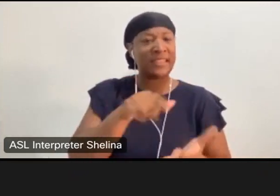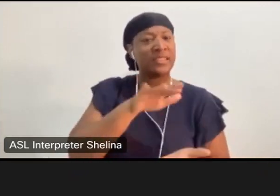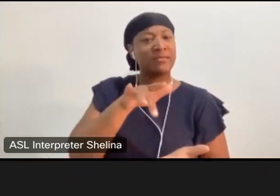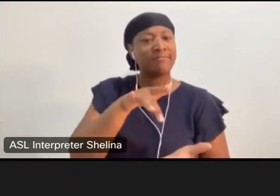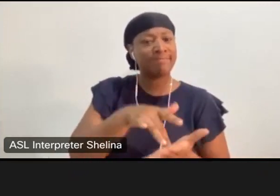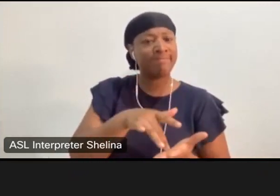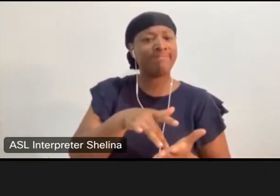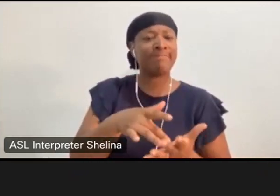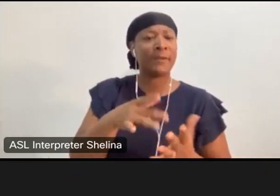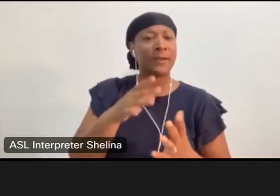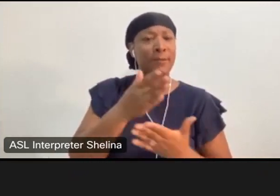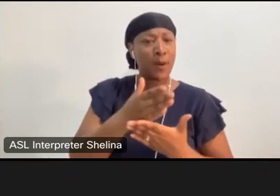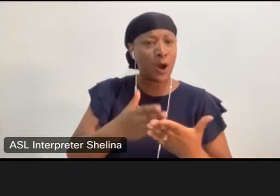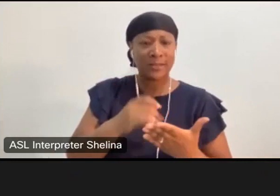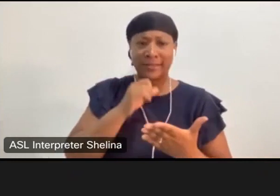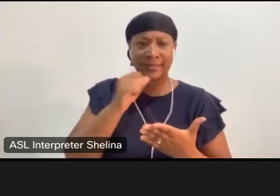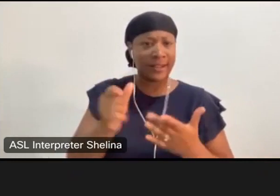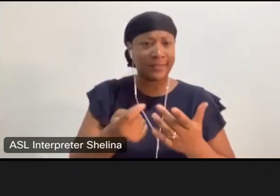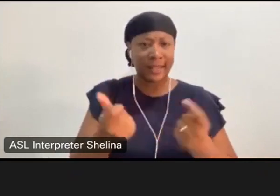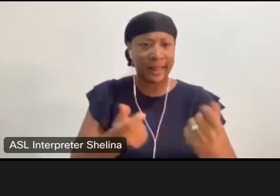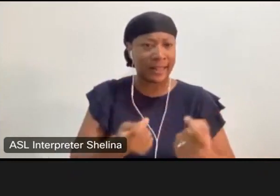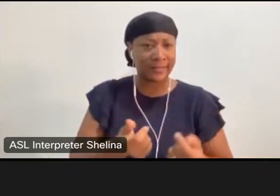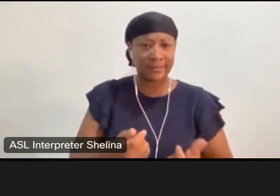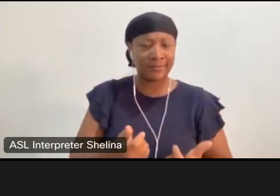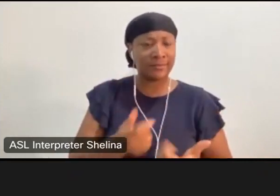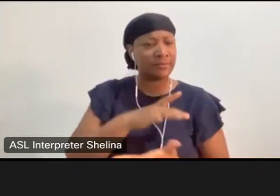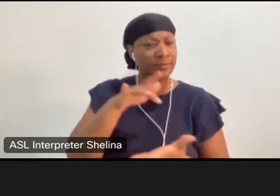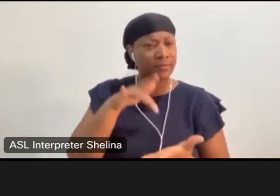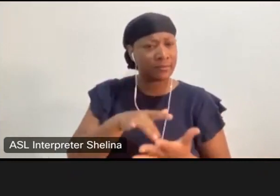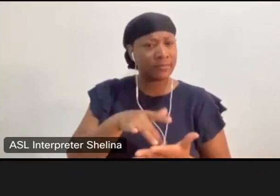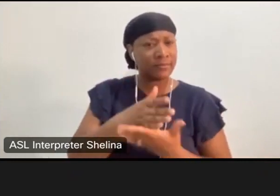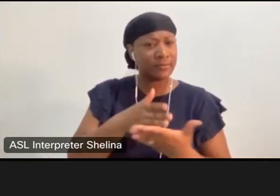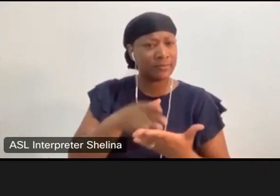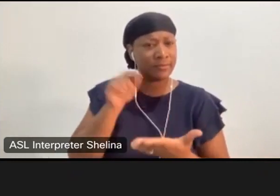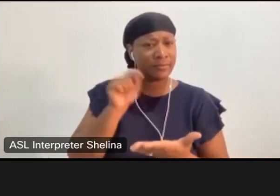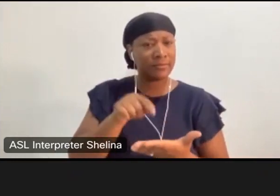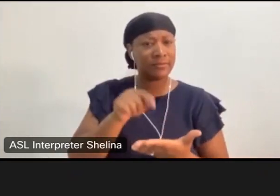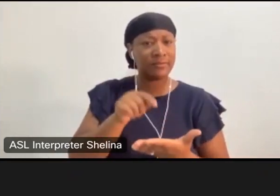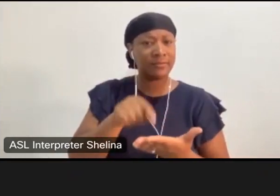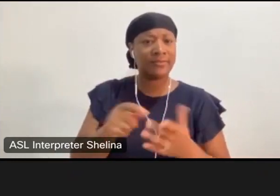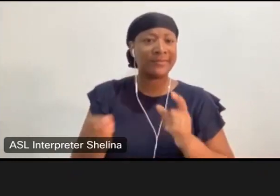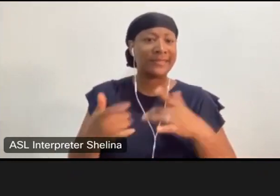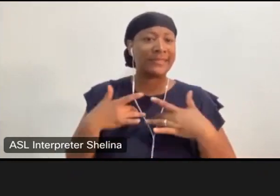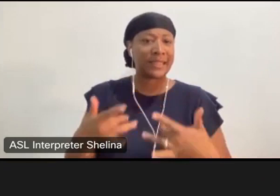And, so some, core components That are usually adapted include